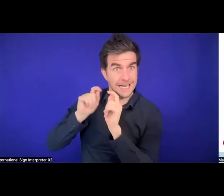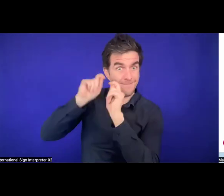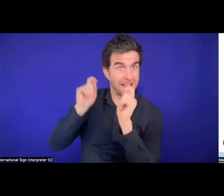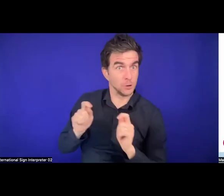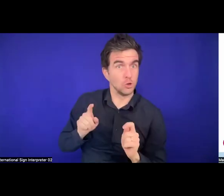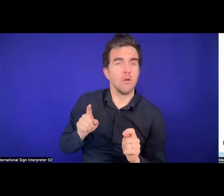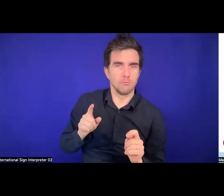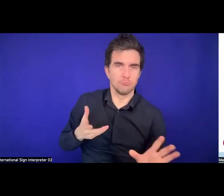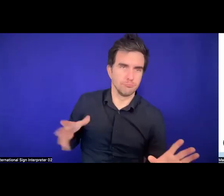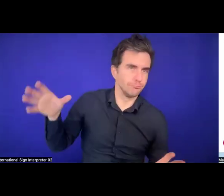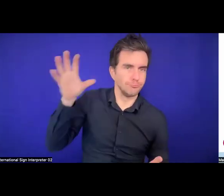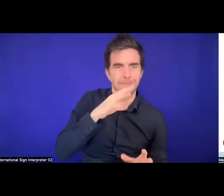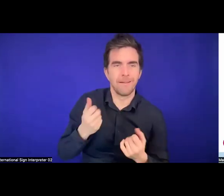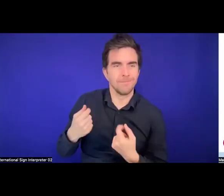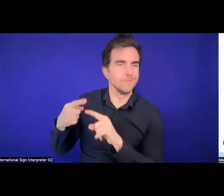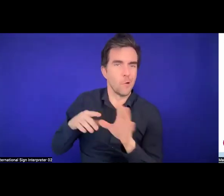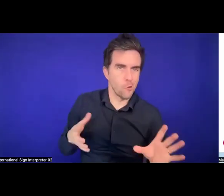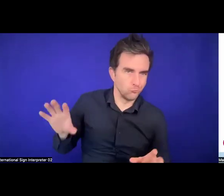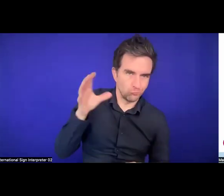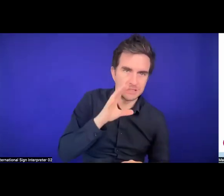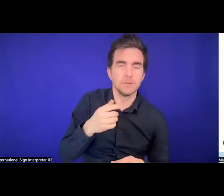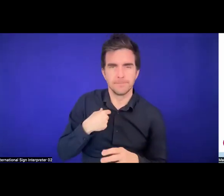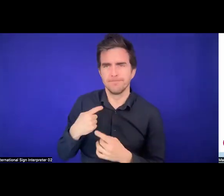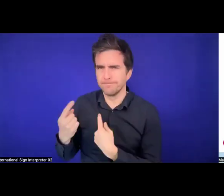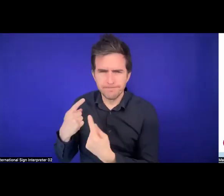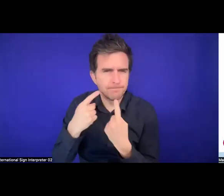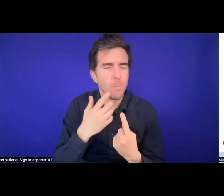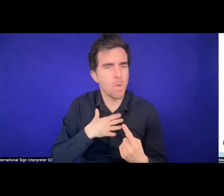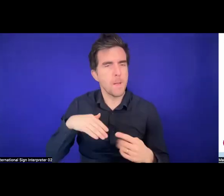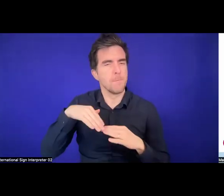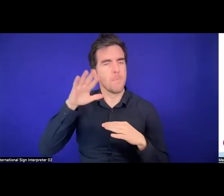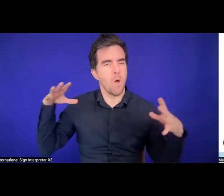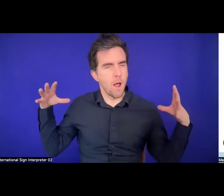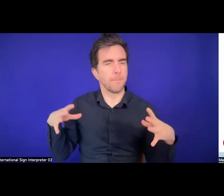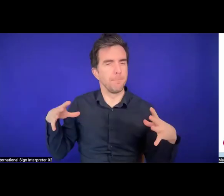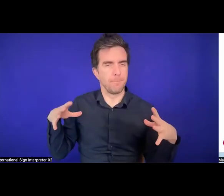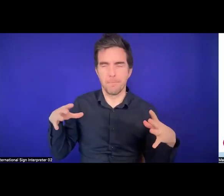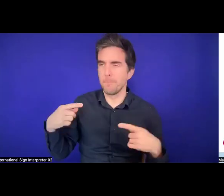bring all of our work together in a very collective way. So the exposure across a